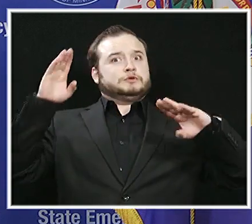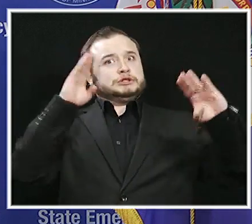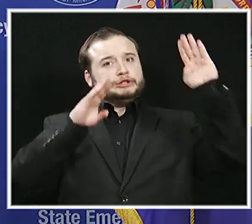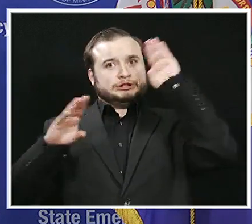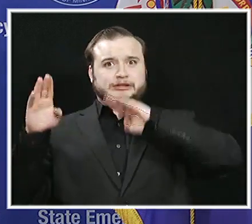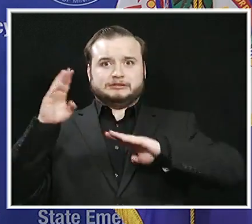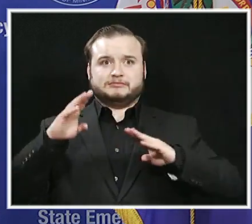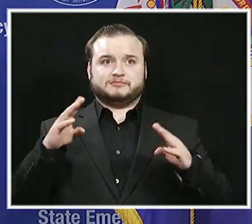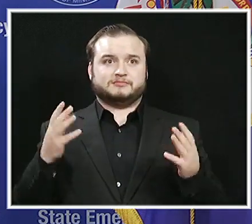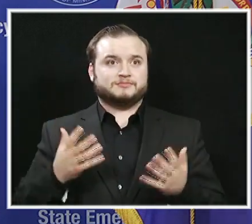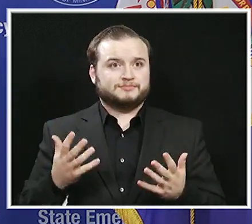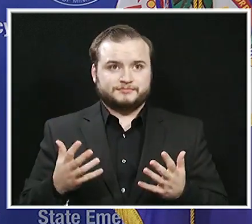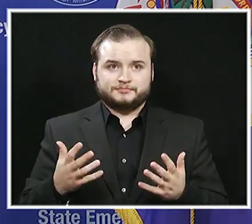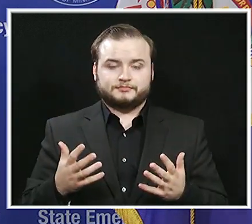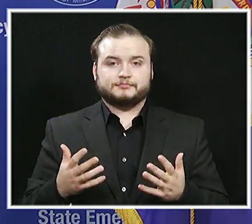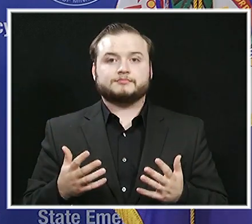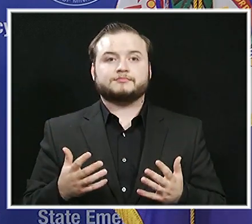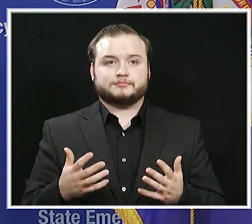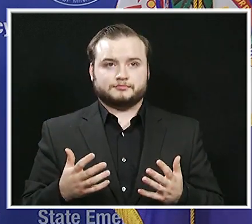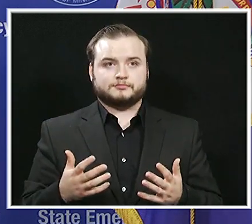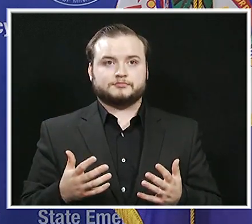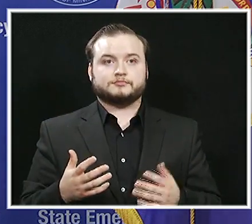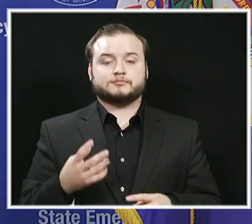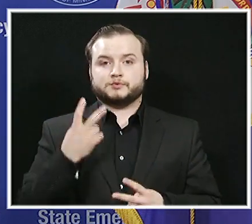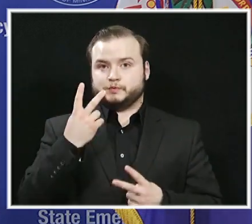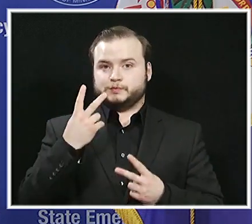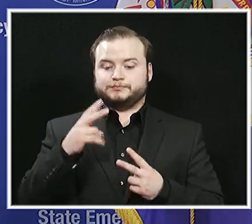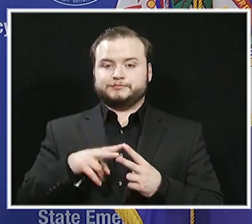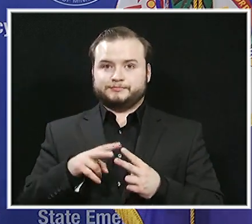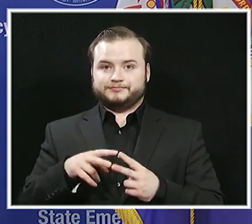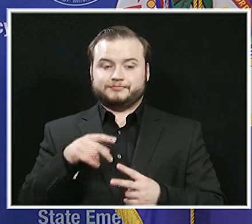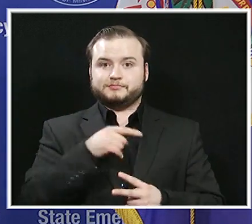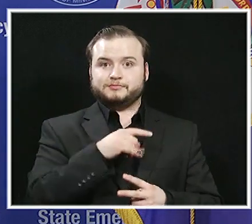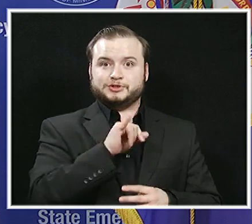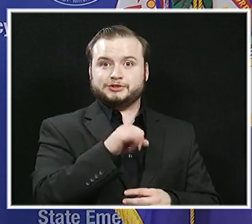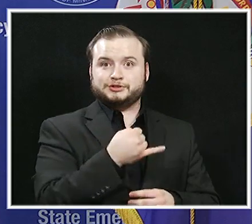them in. What I am most concerned about